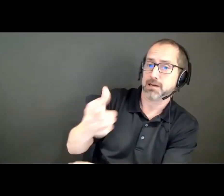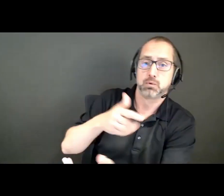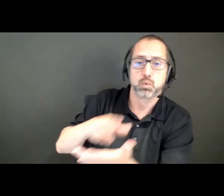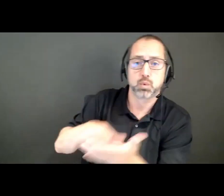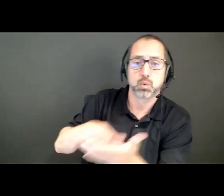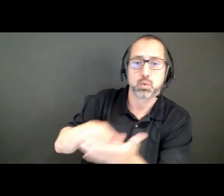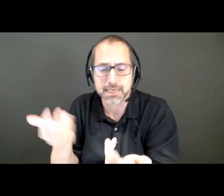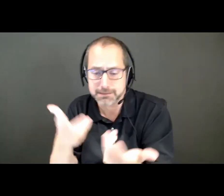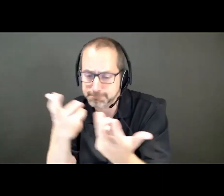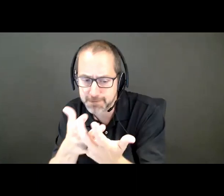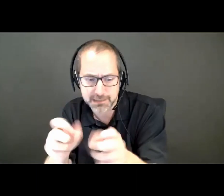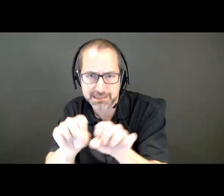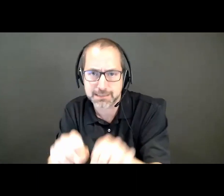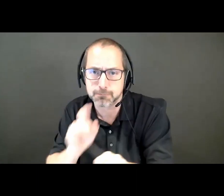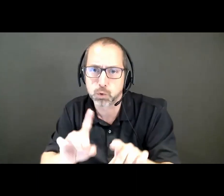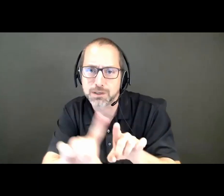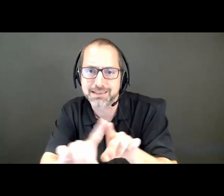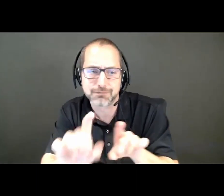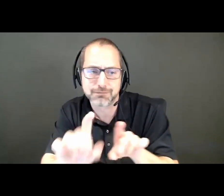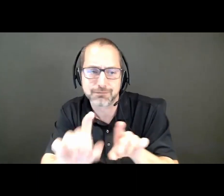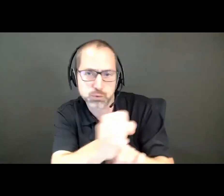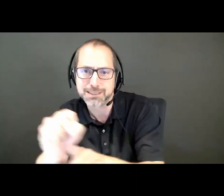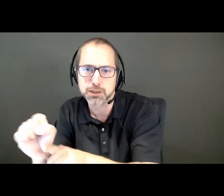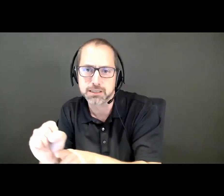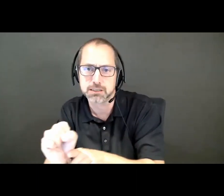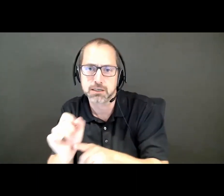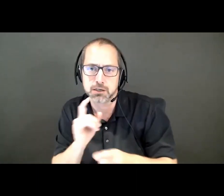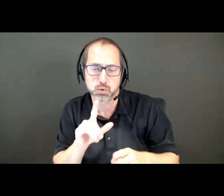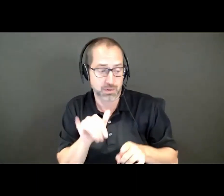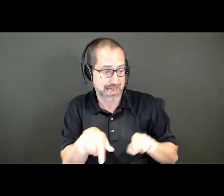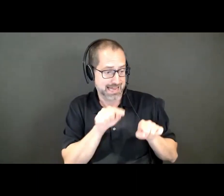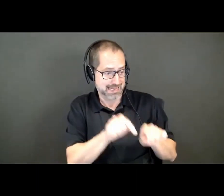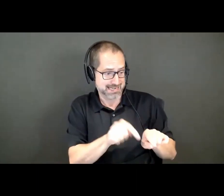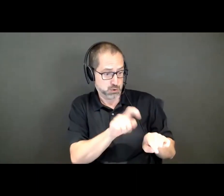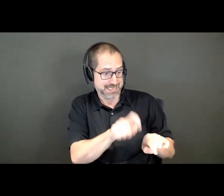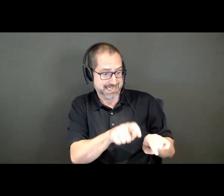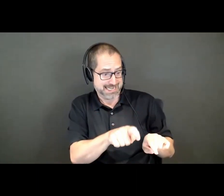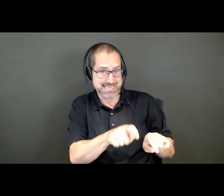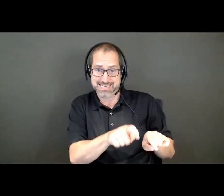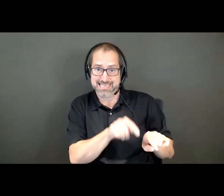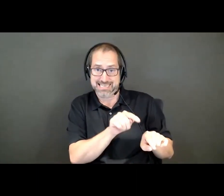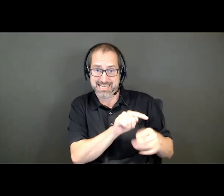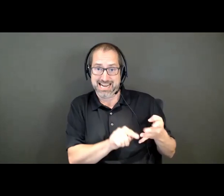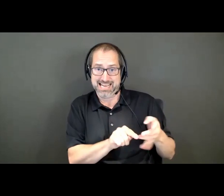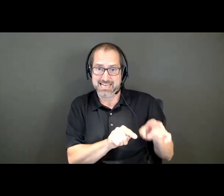different type of context? Or what do you need to be able to put in place a system? The last